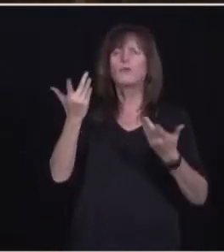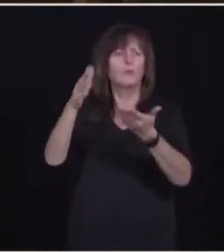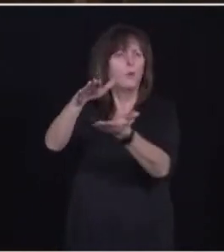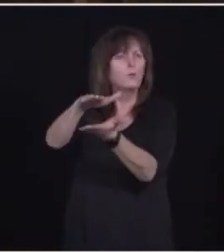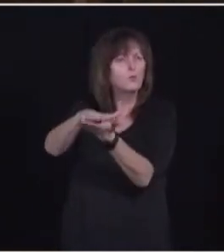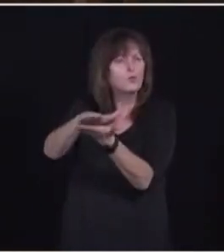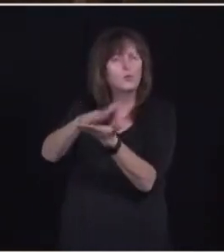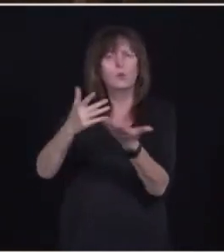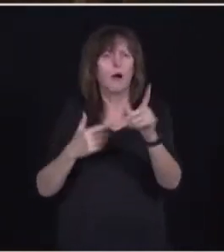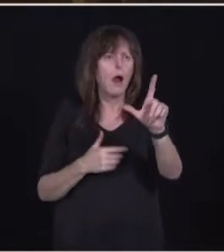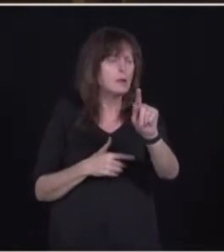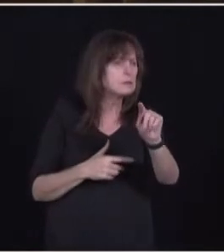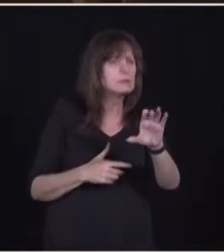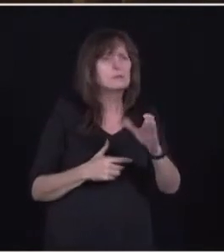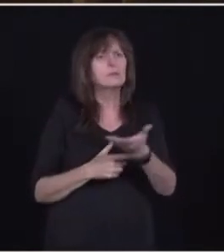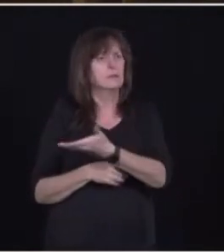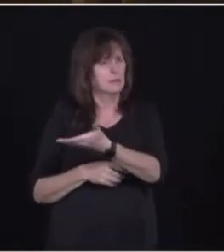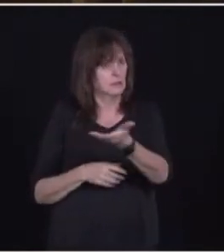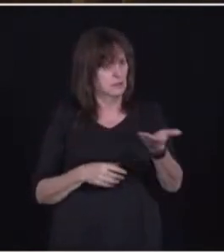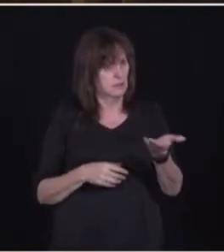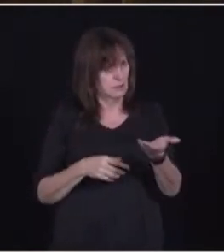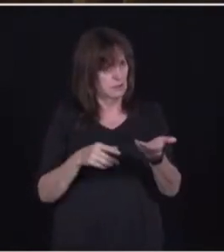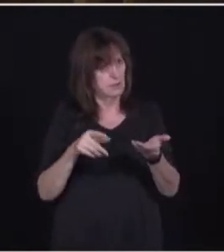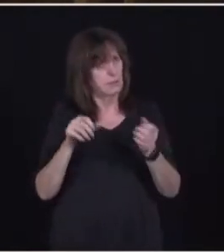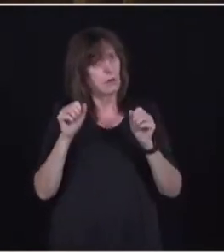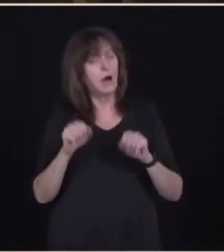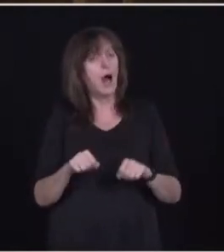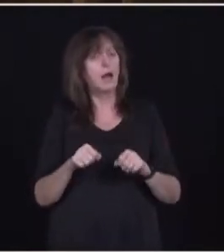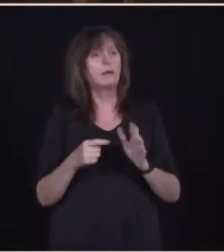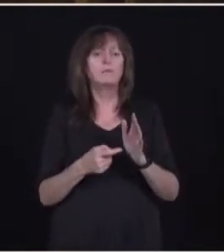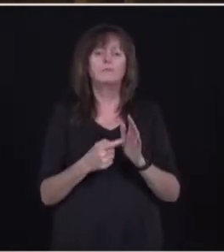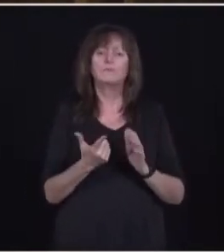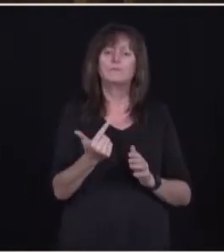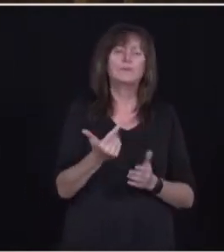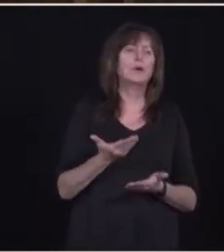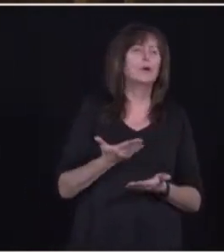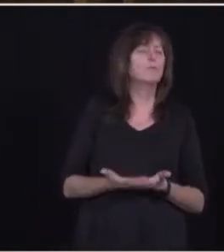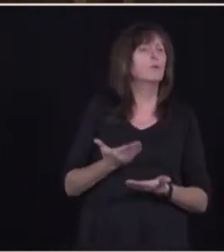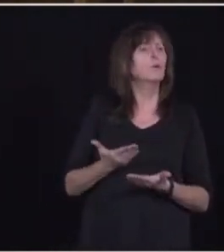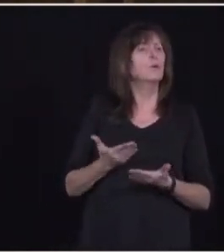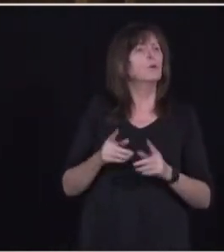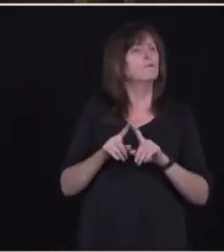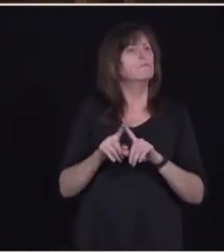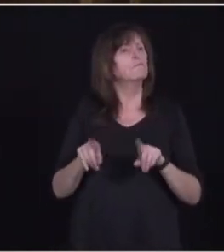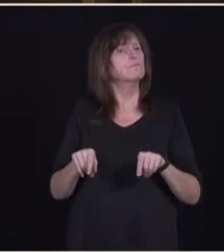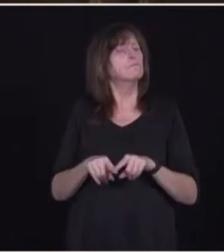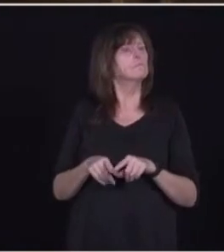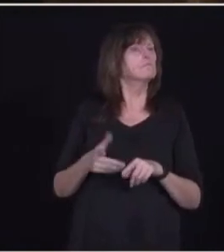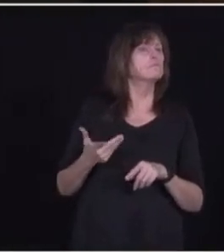health last week about proof of vaccines. I'm asking, would you allow employers or schools or other organizations like long